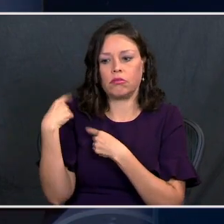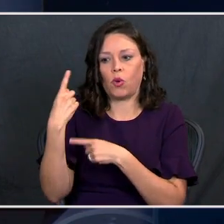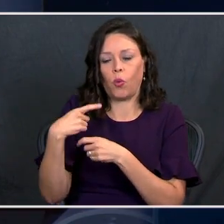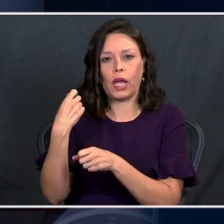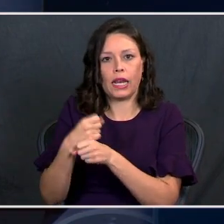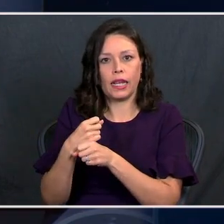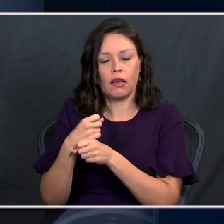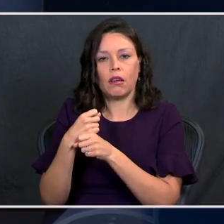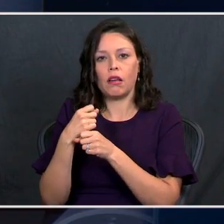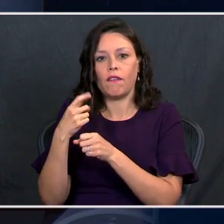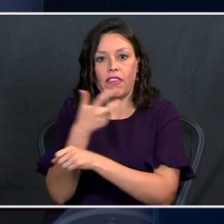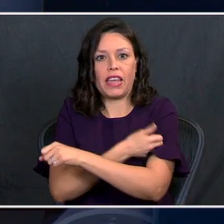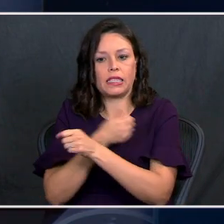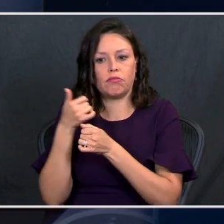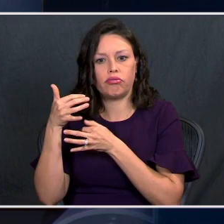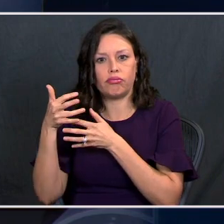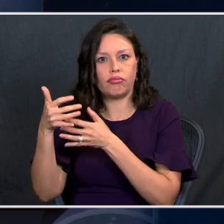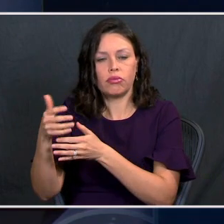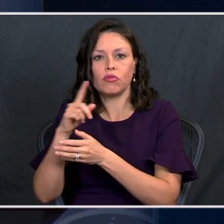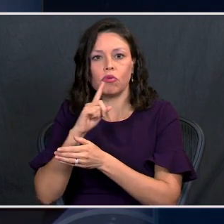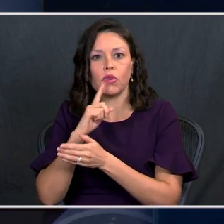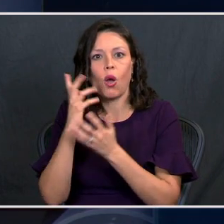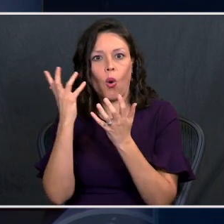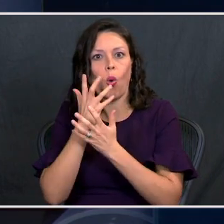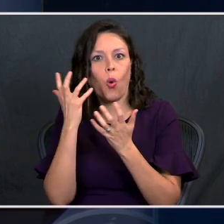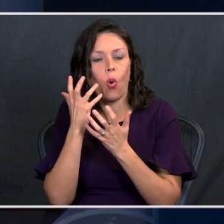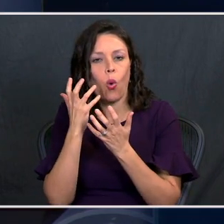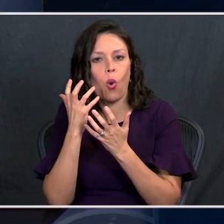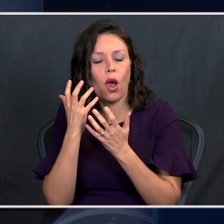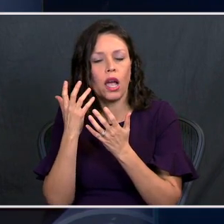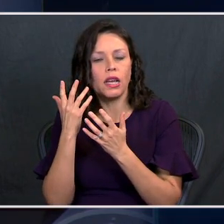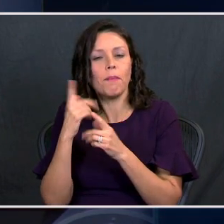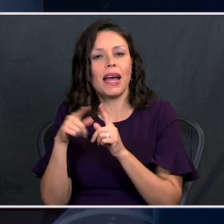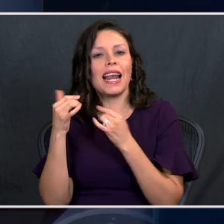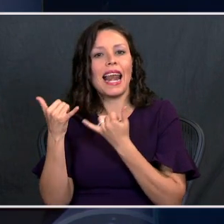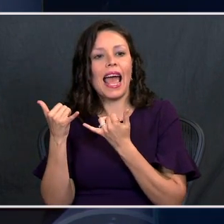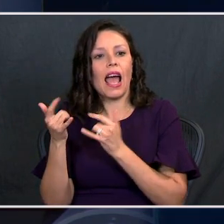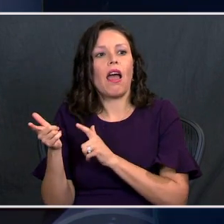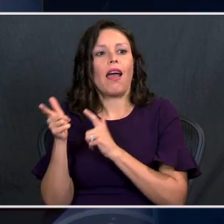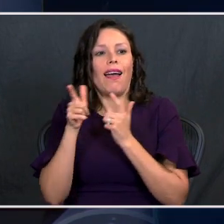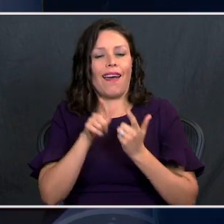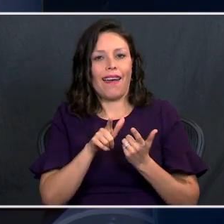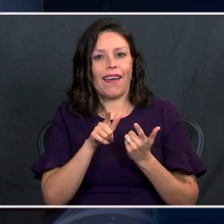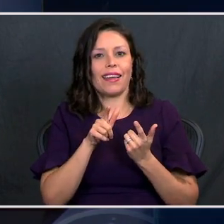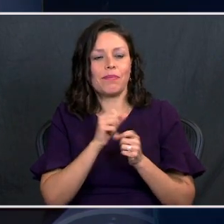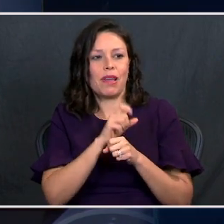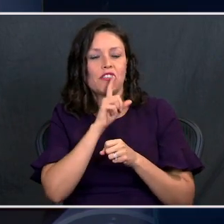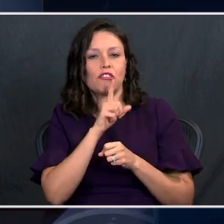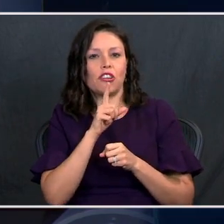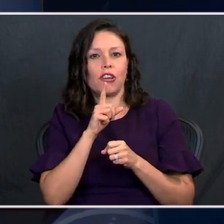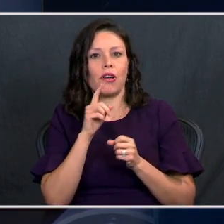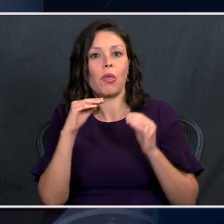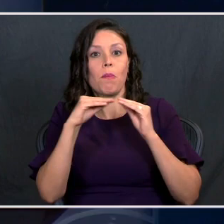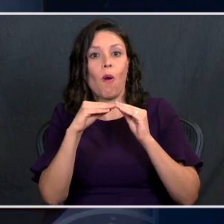in moving this vaccine forward has been a Herculean effort, but now it is about ensuring that there are more vaccinators